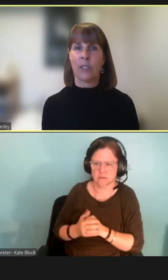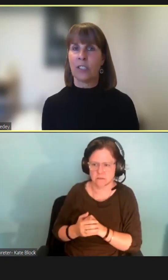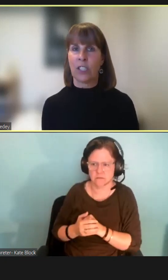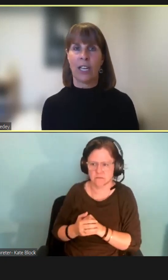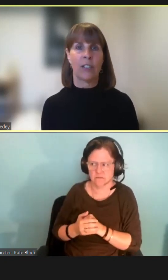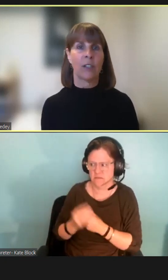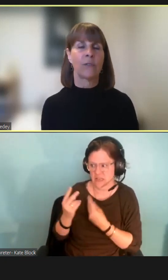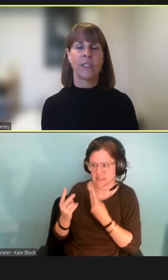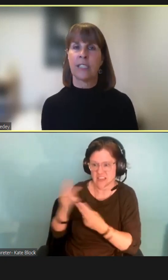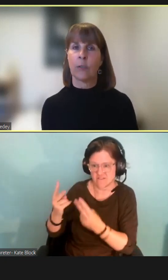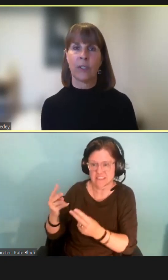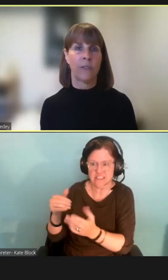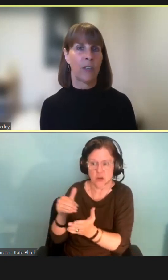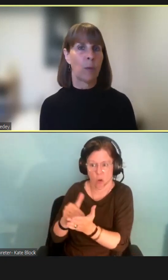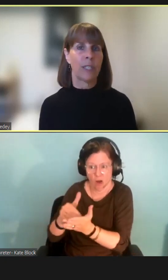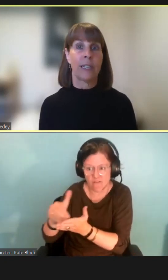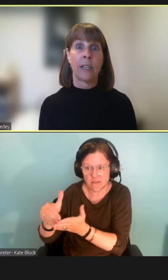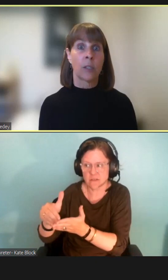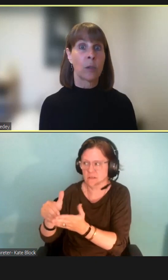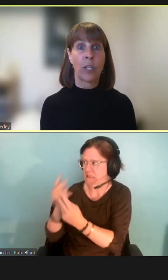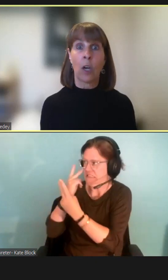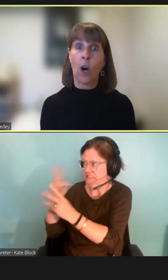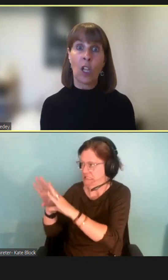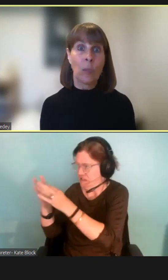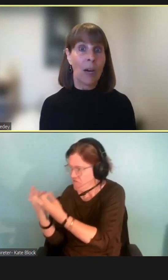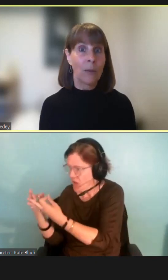the child they're visiting with the family they're learning all about the